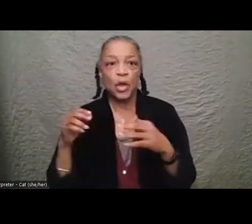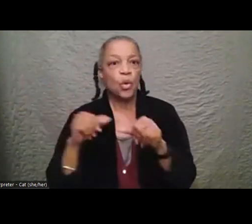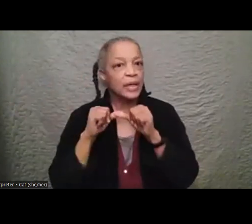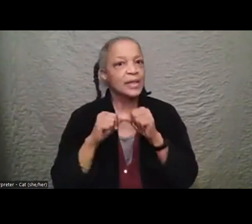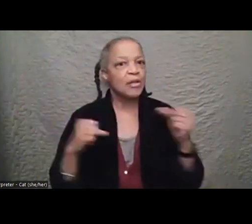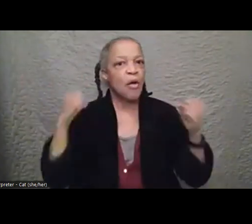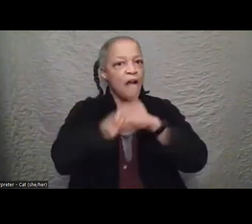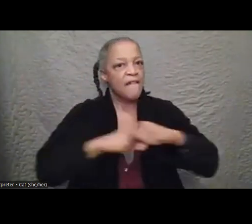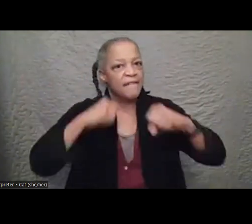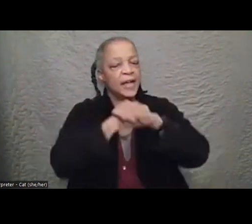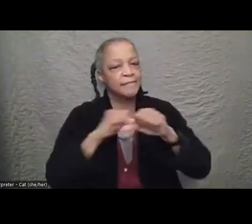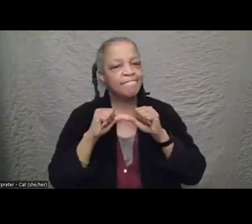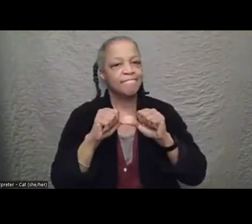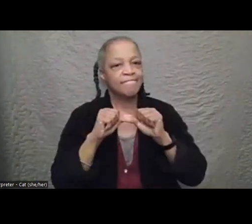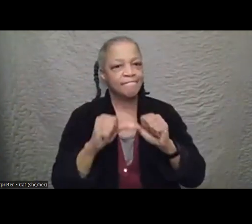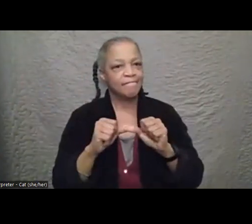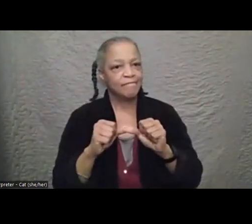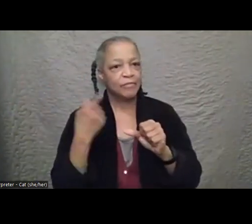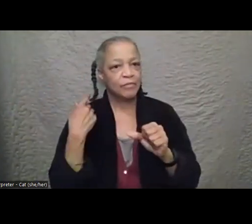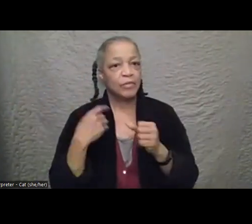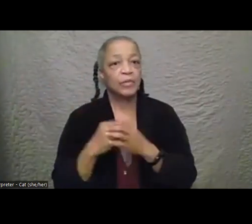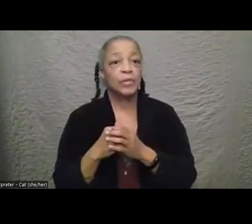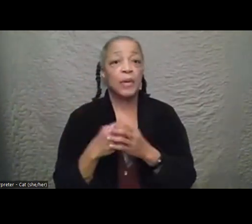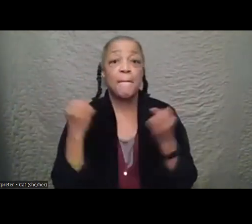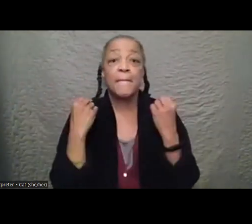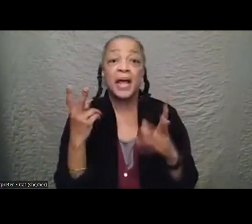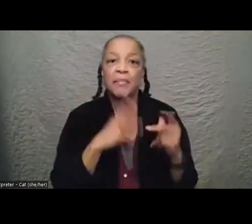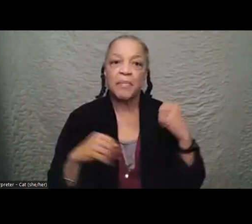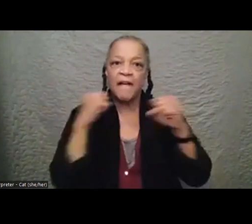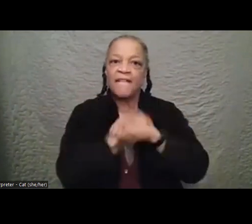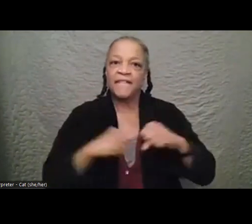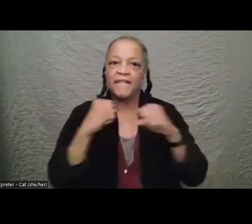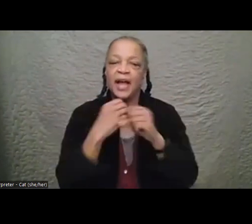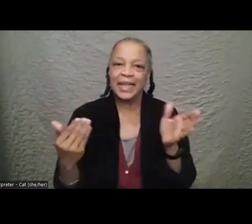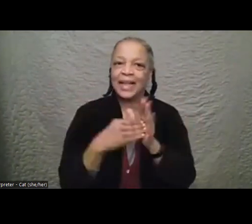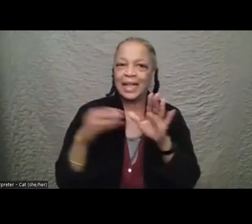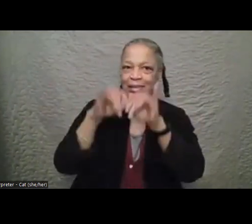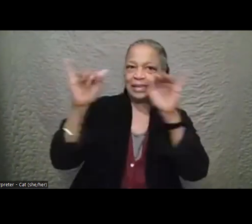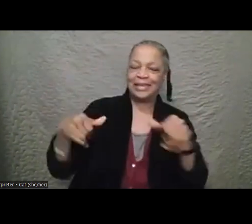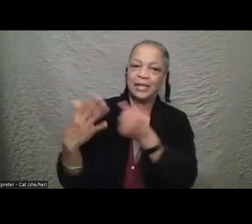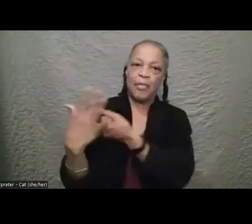Many people are fighting this fight.